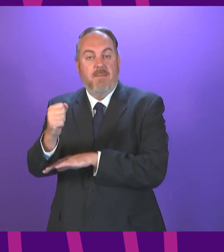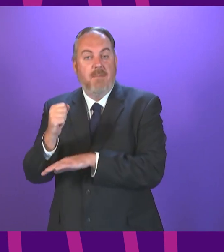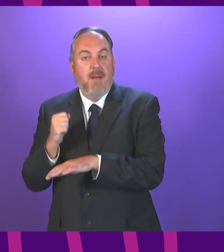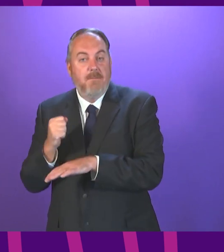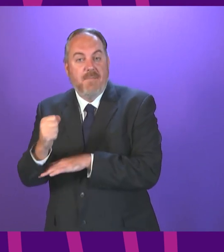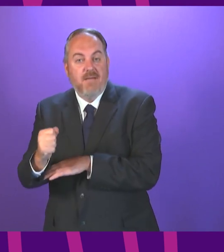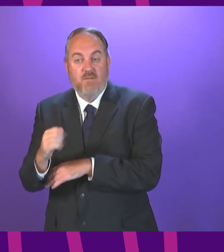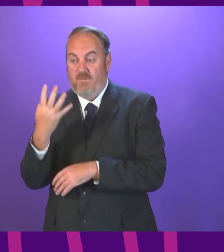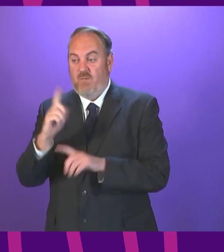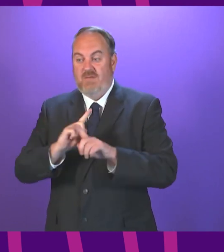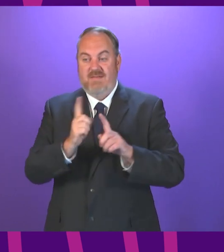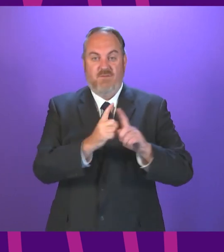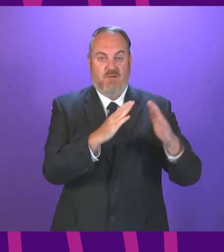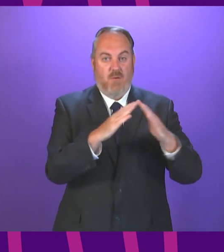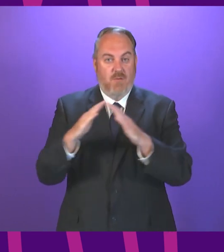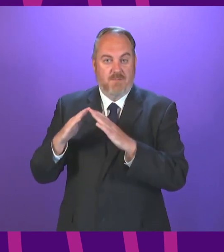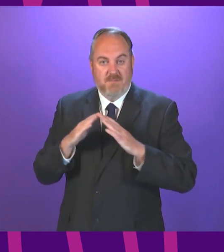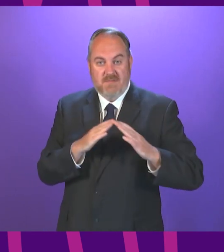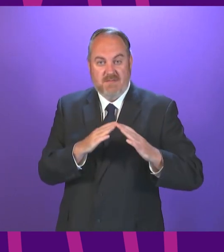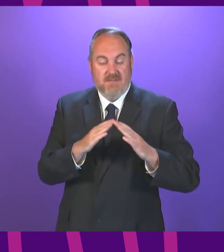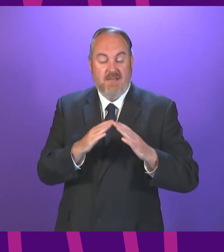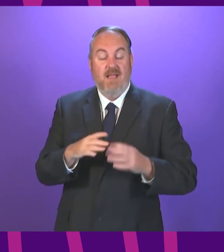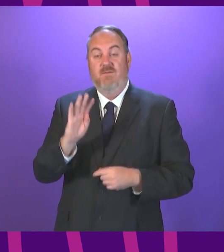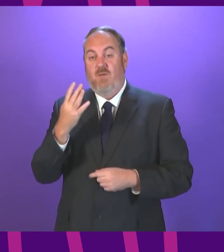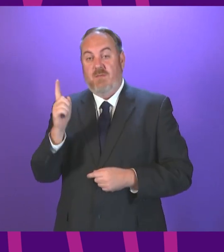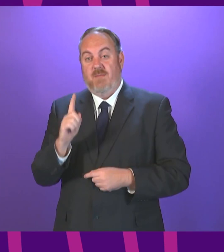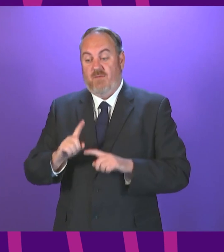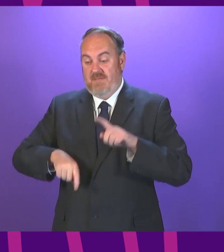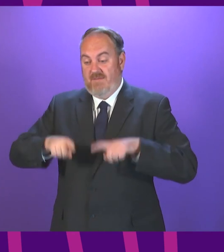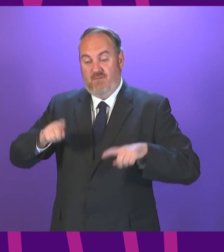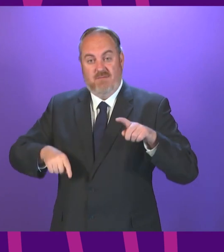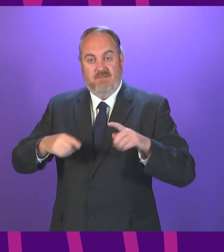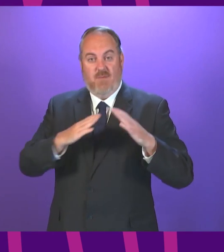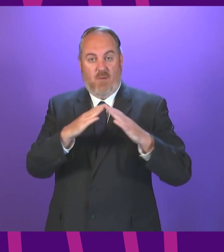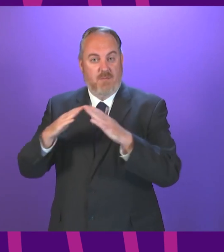and up to 15 people from up to 15 households can meet outdoors, whether in a private garden